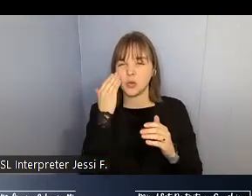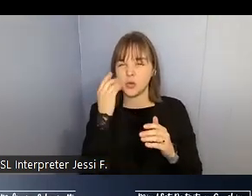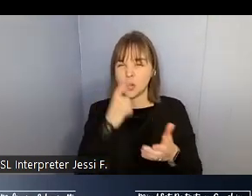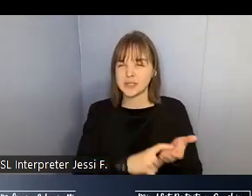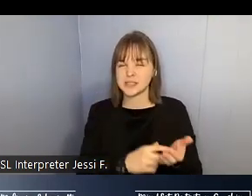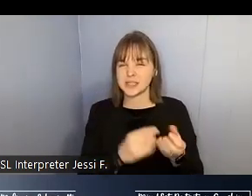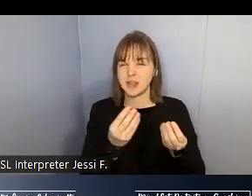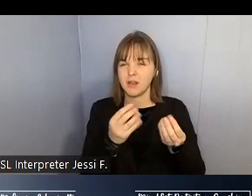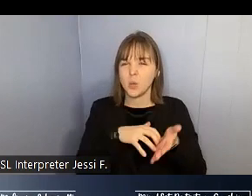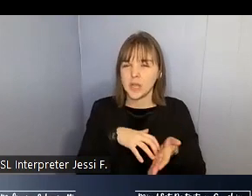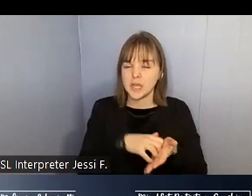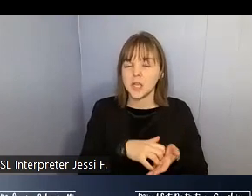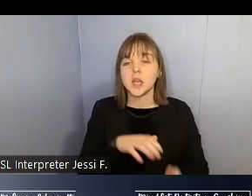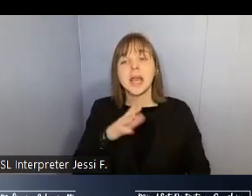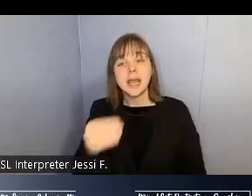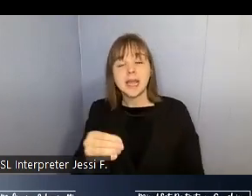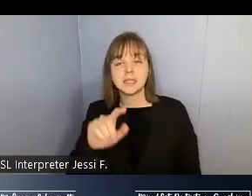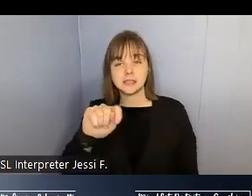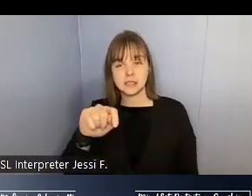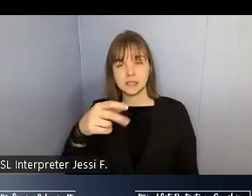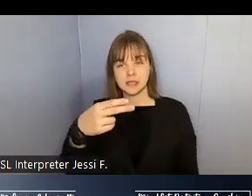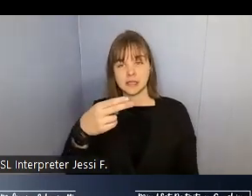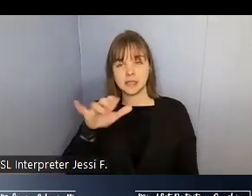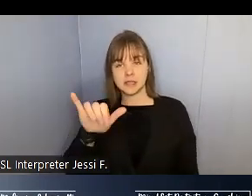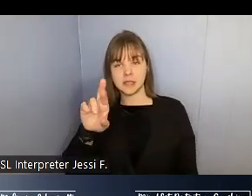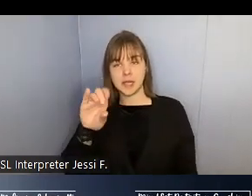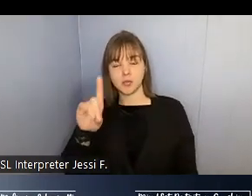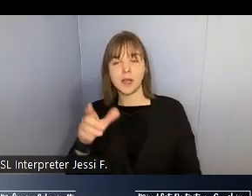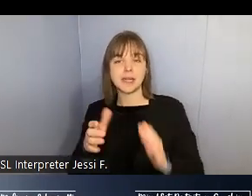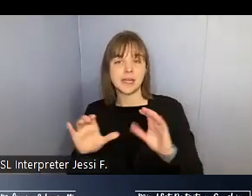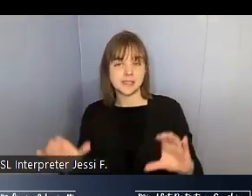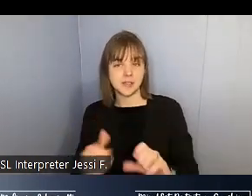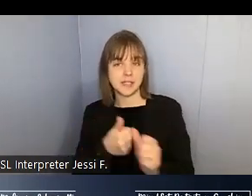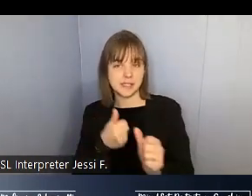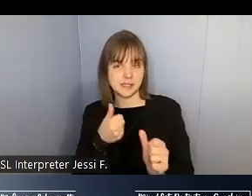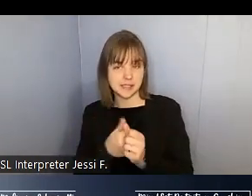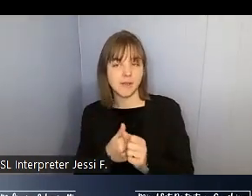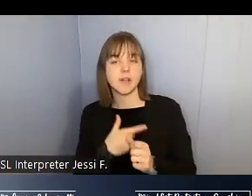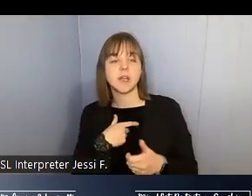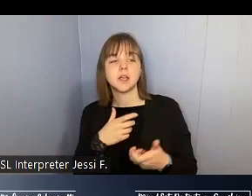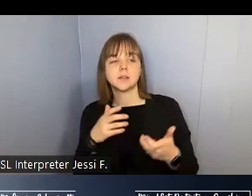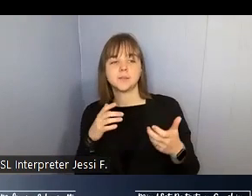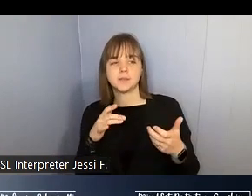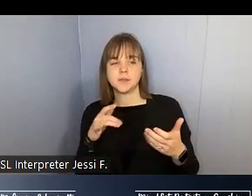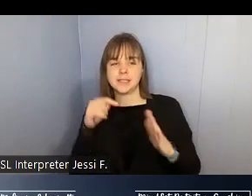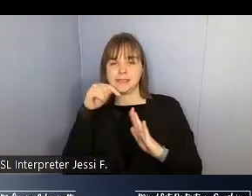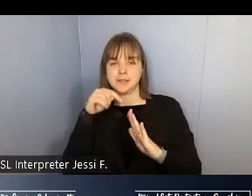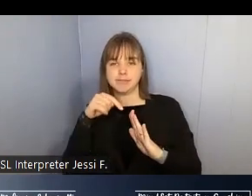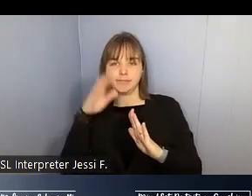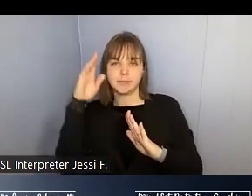So your thyroid activity and those thyroid hormones help regulate metabolism. So when that starts to downregulate, that becomes really problematic.